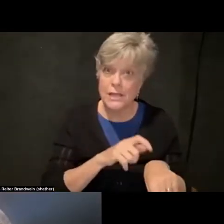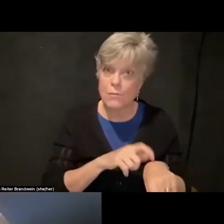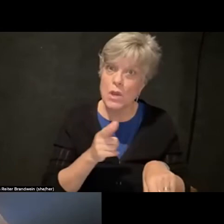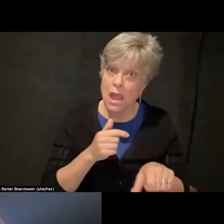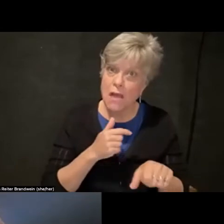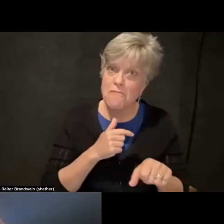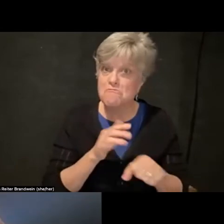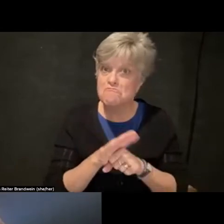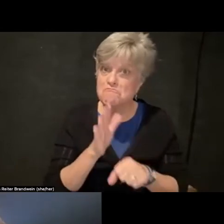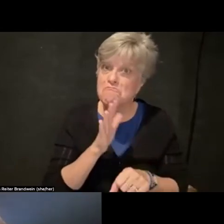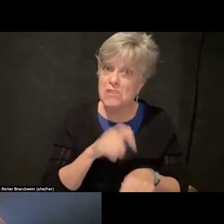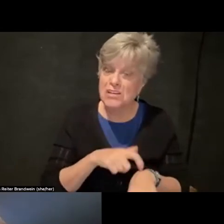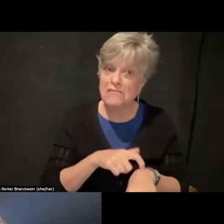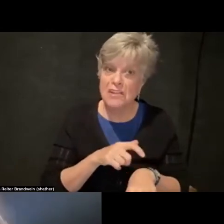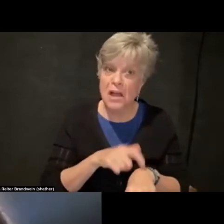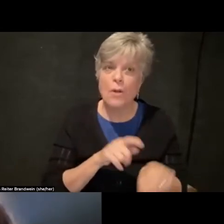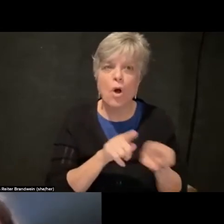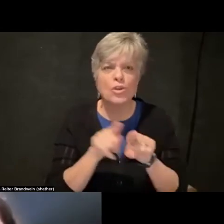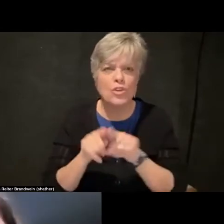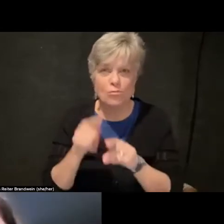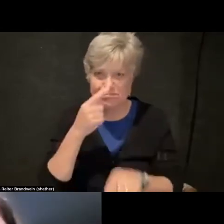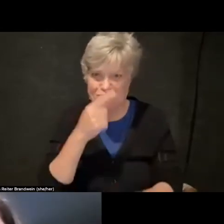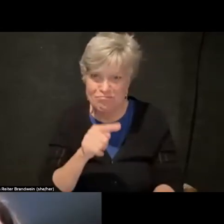Also, if it's okay, I'm just gonna interject for Adam